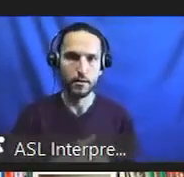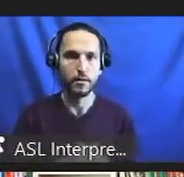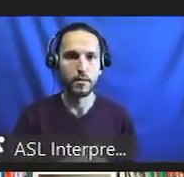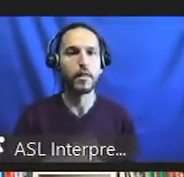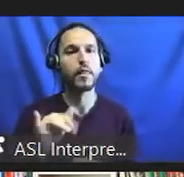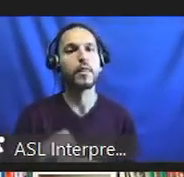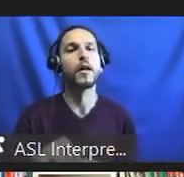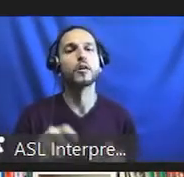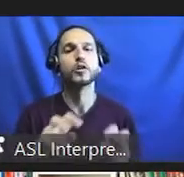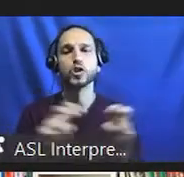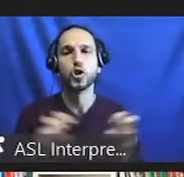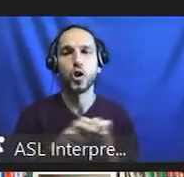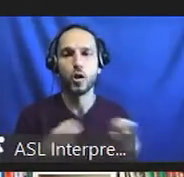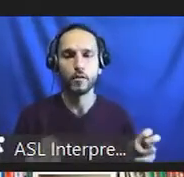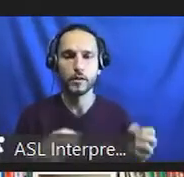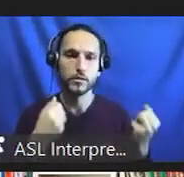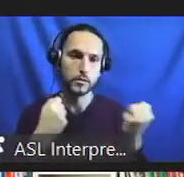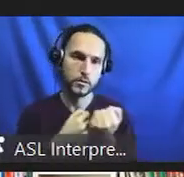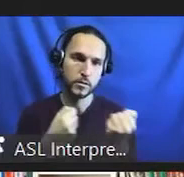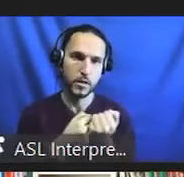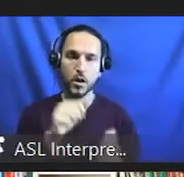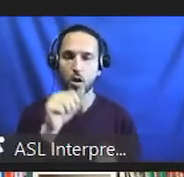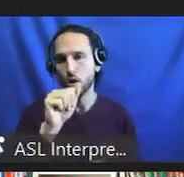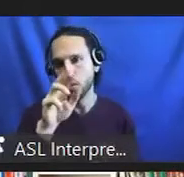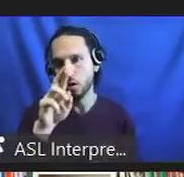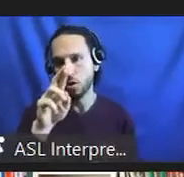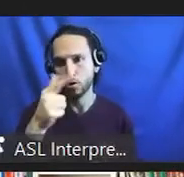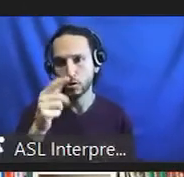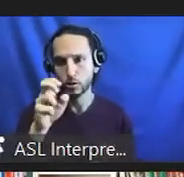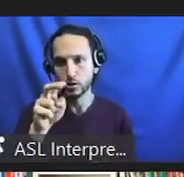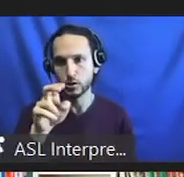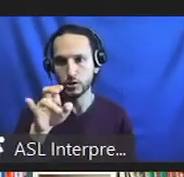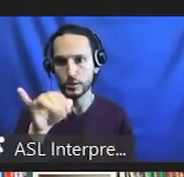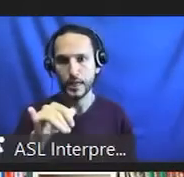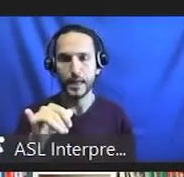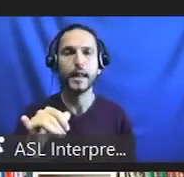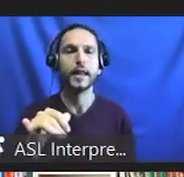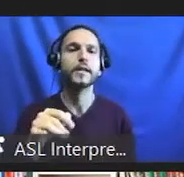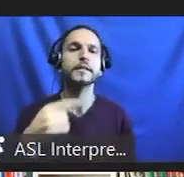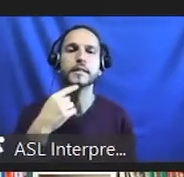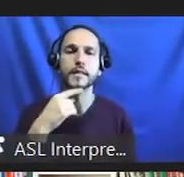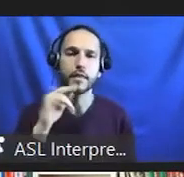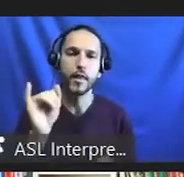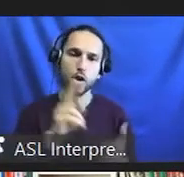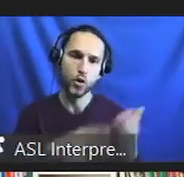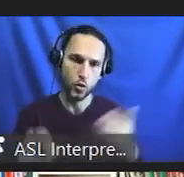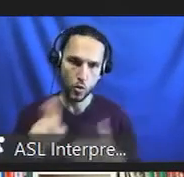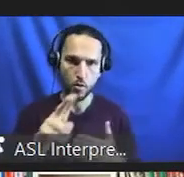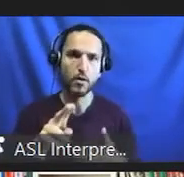The jury ruled in favor of Argenyi, the plaintiff, and found that the university had in fact discriminated